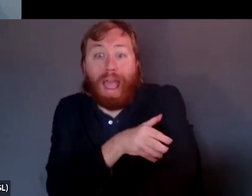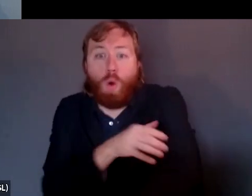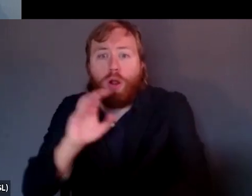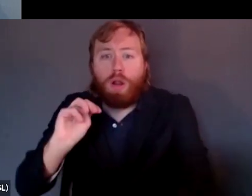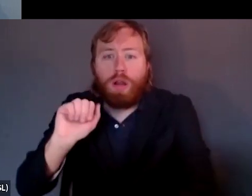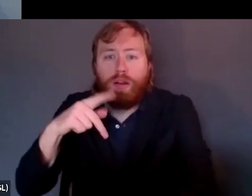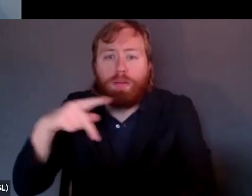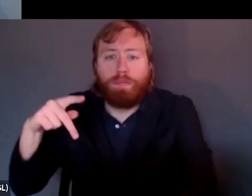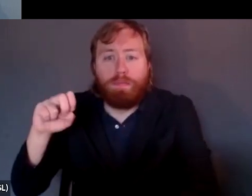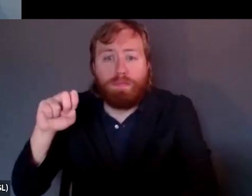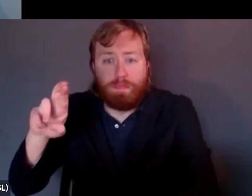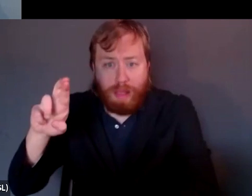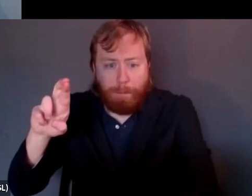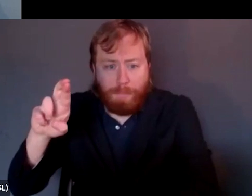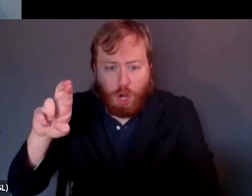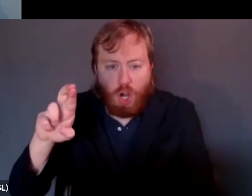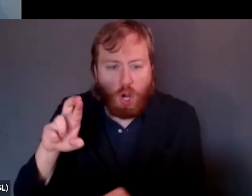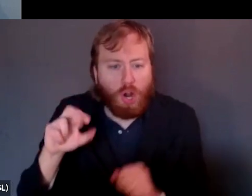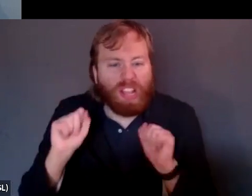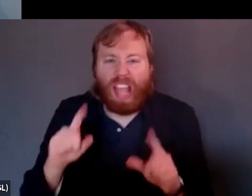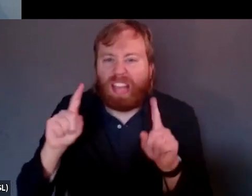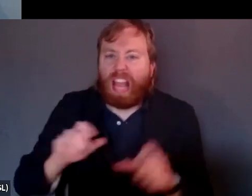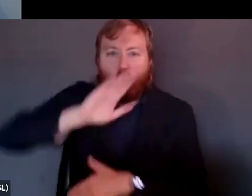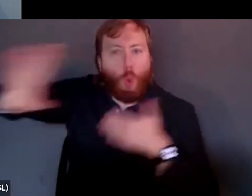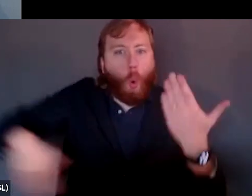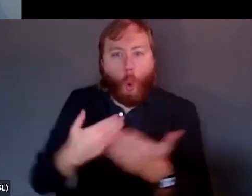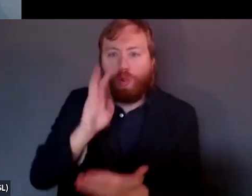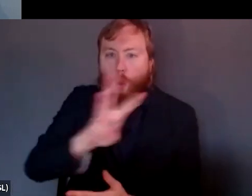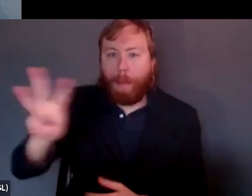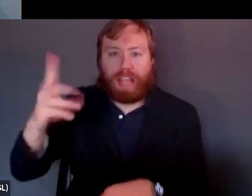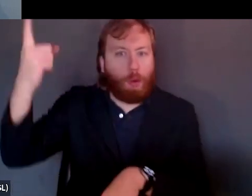and get a CSV file output of all the accessibility challenges.